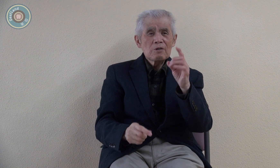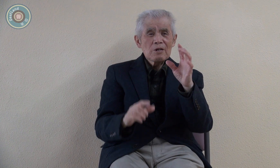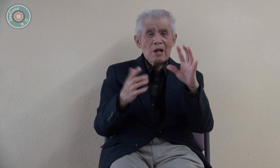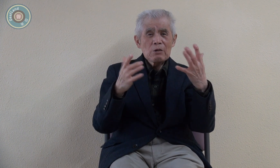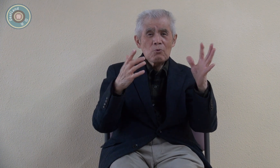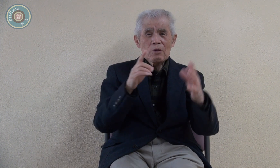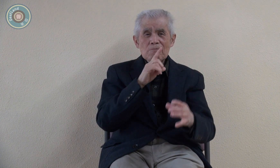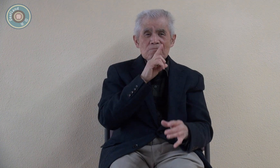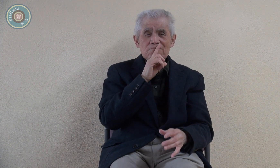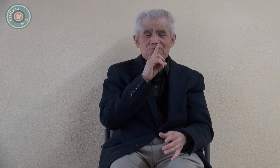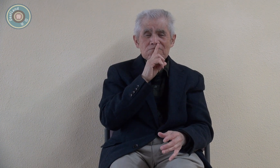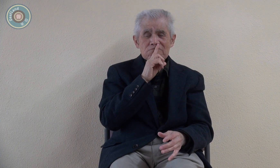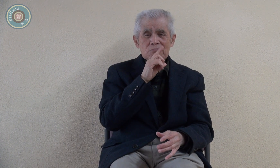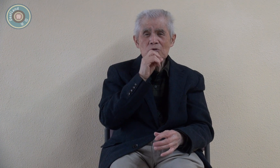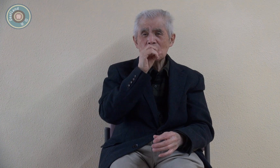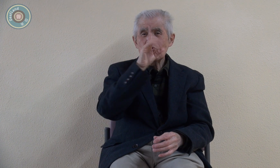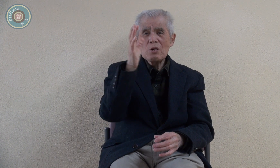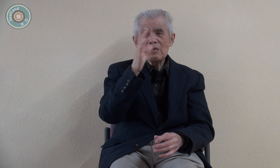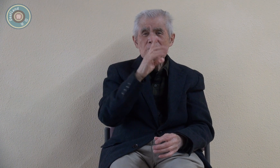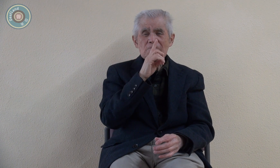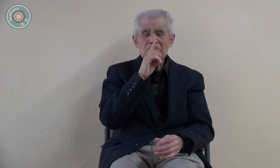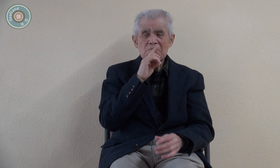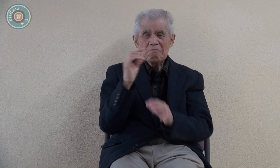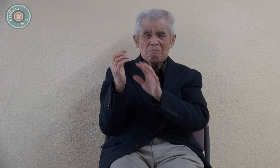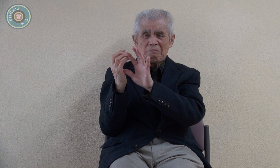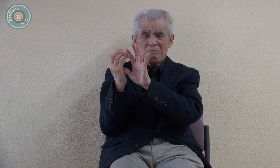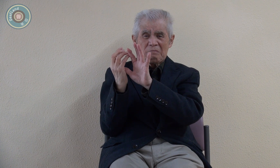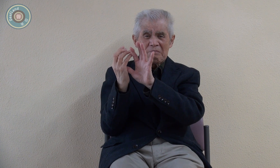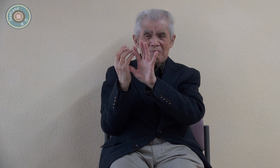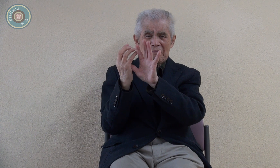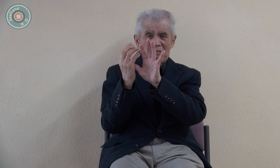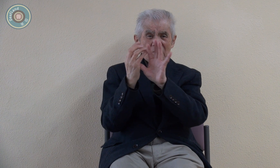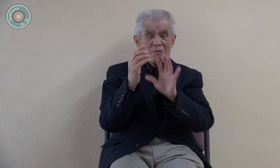But there was no answer They just walked silently